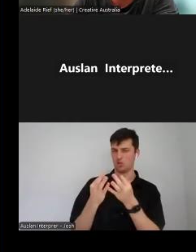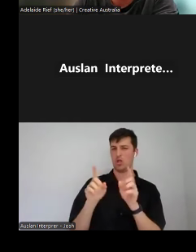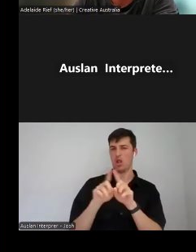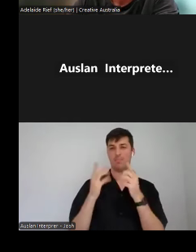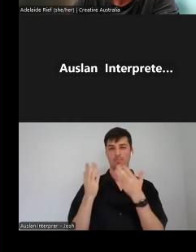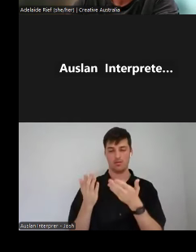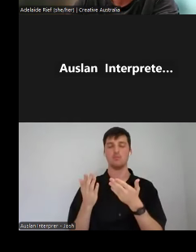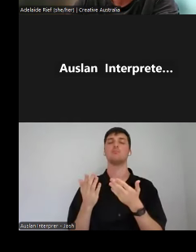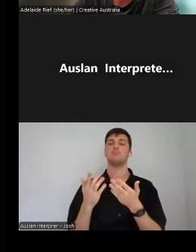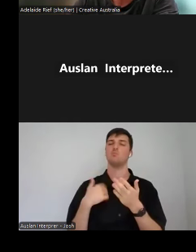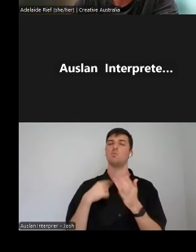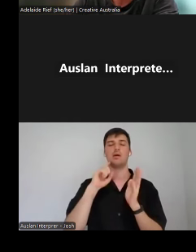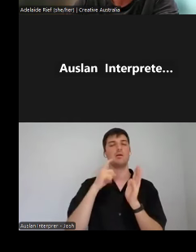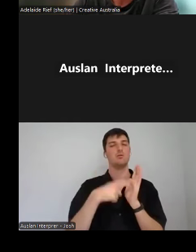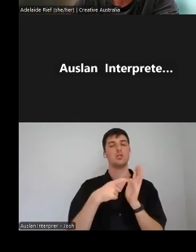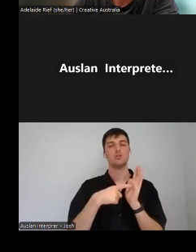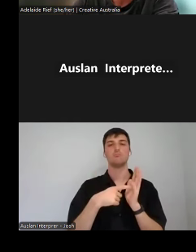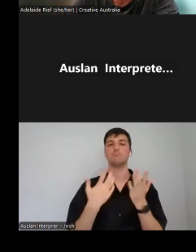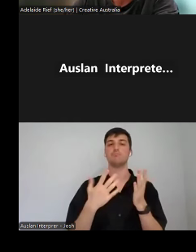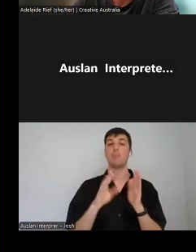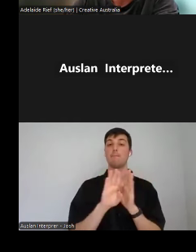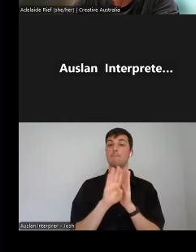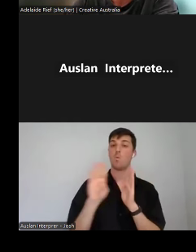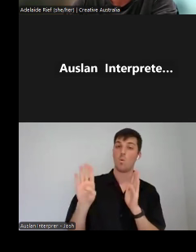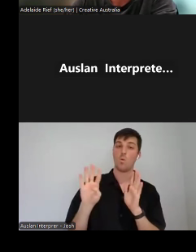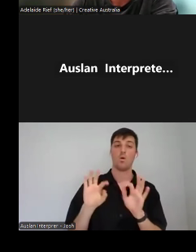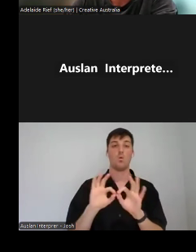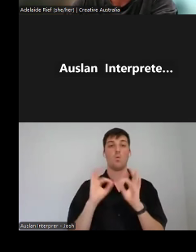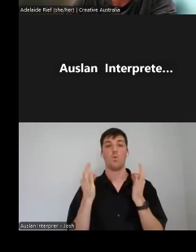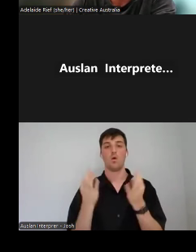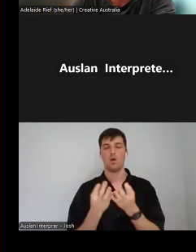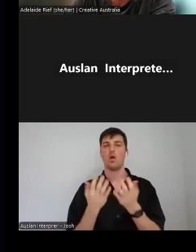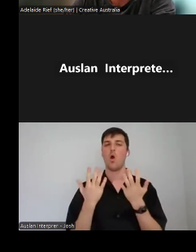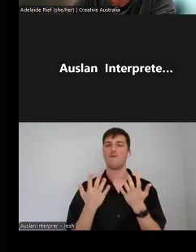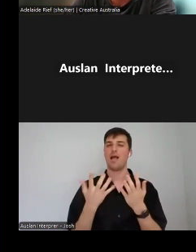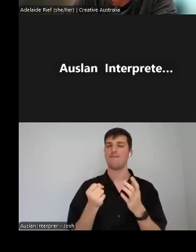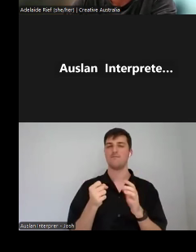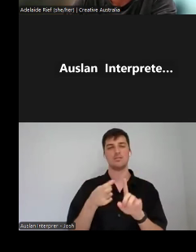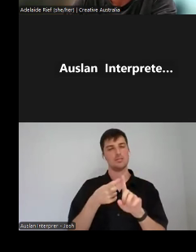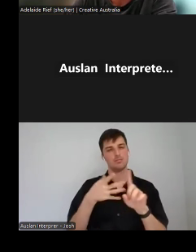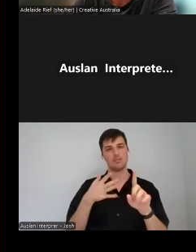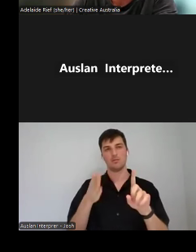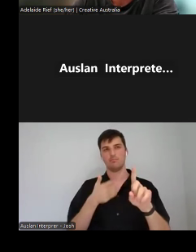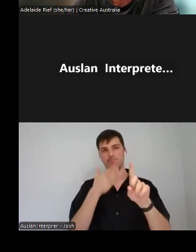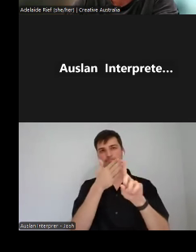that Boards and organisations often have very specific strategic goals that they're trying to